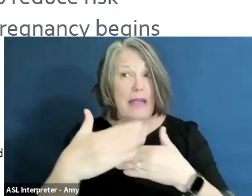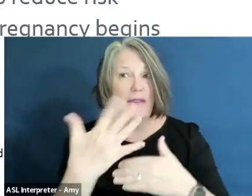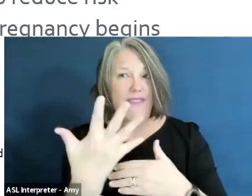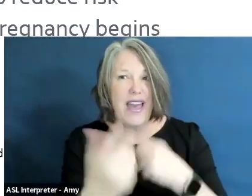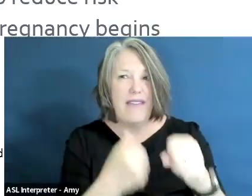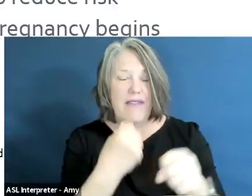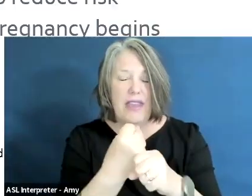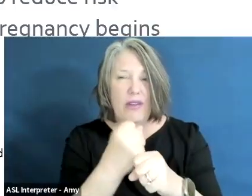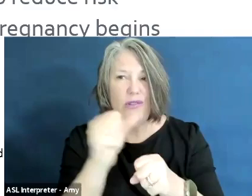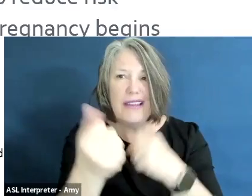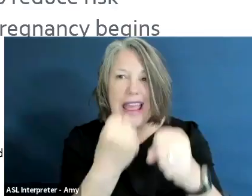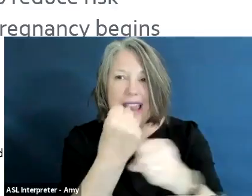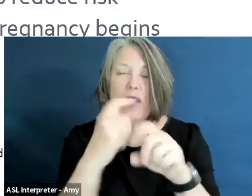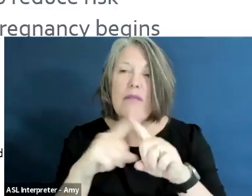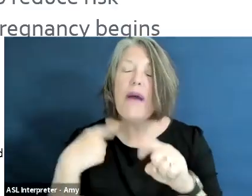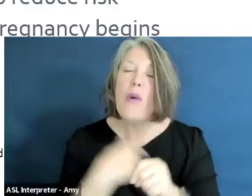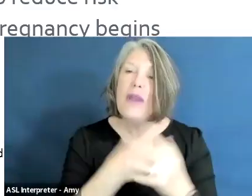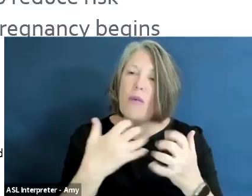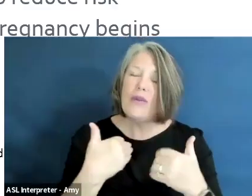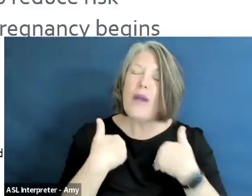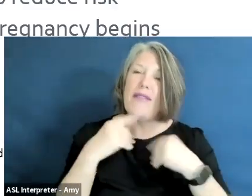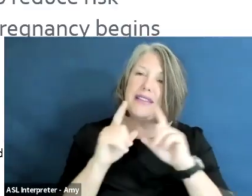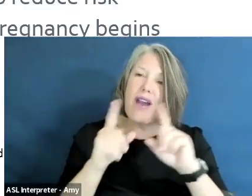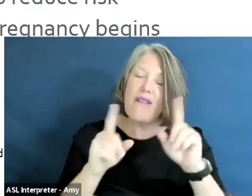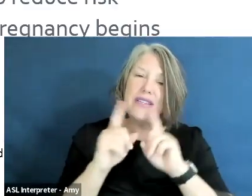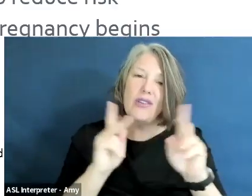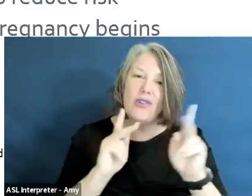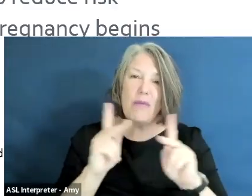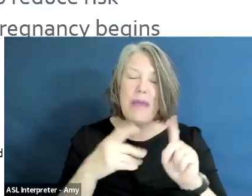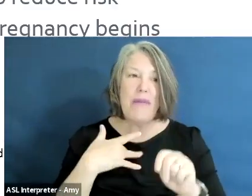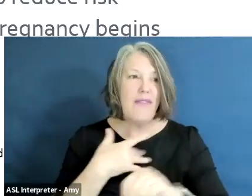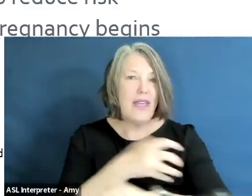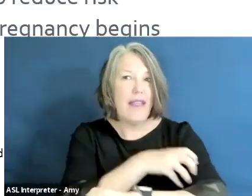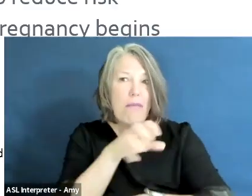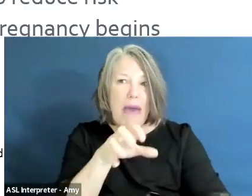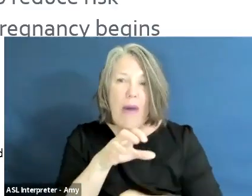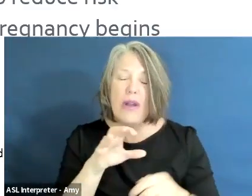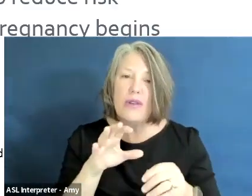but we want to have these conversations so people feel more empowered to make these decisions for themselves.